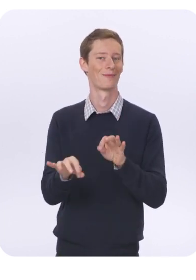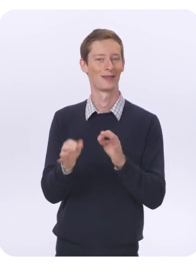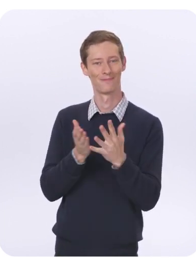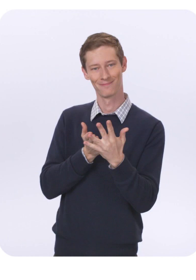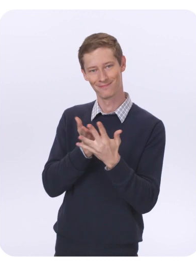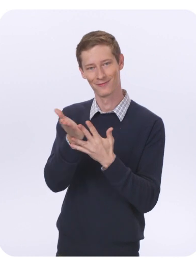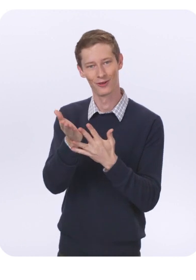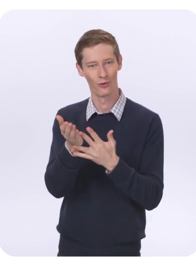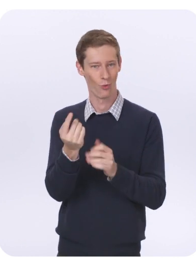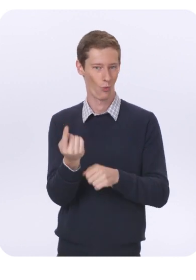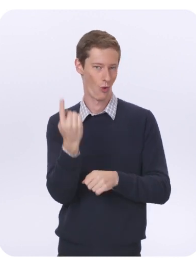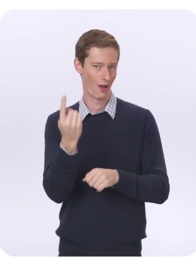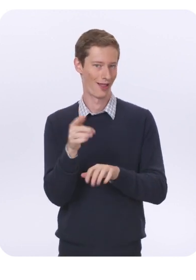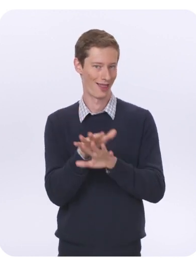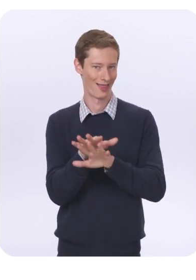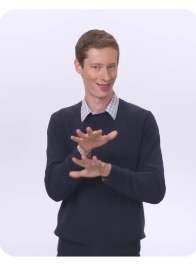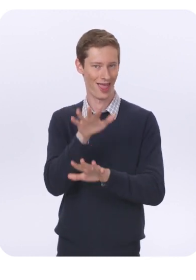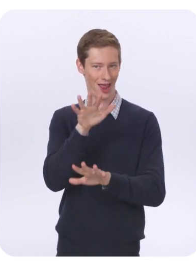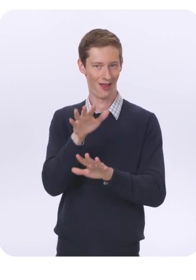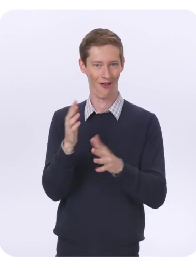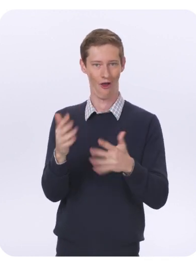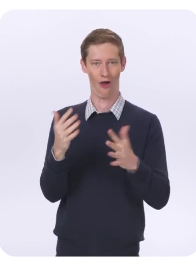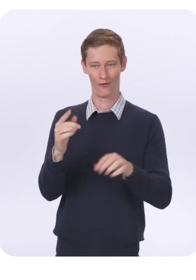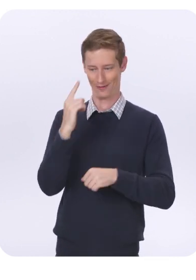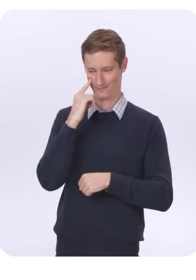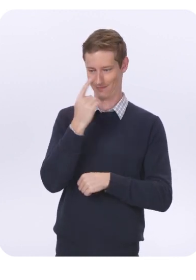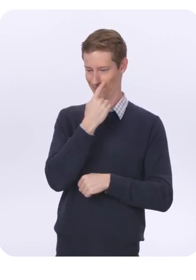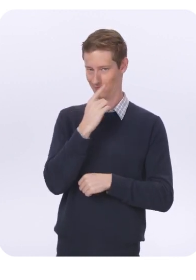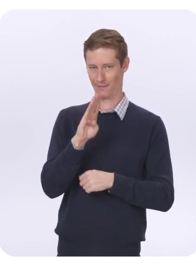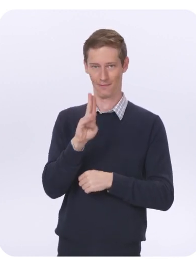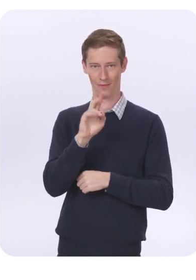not subtracting any flexibility from you the developer.